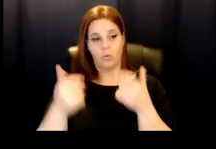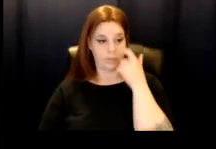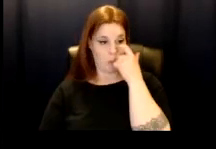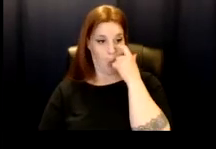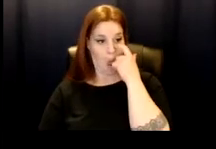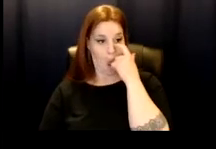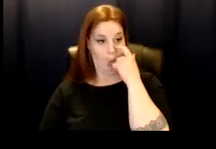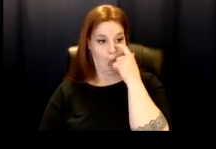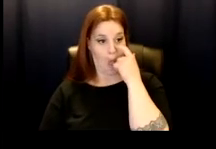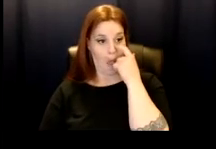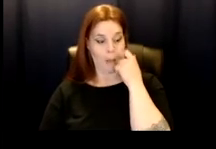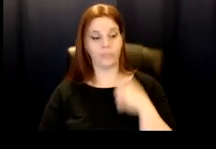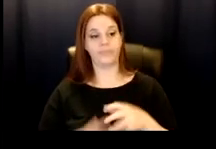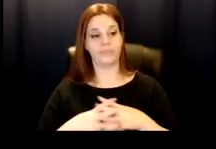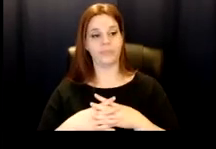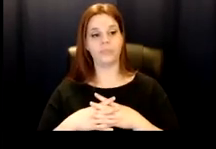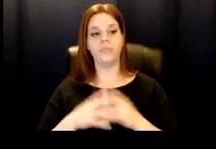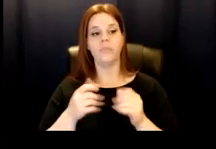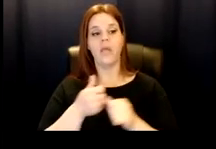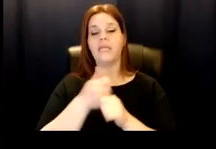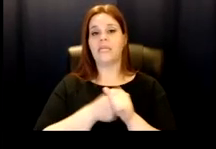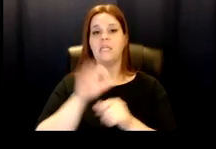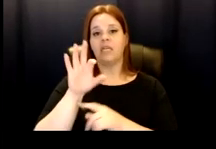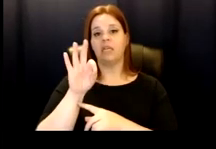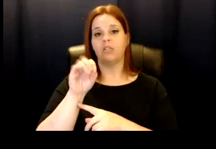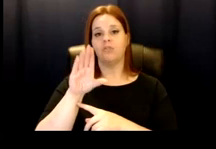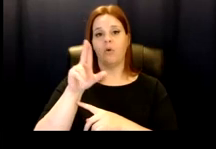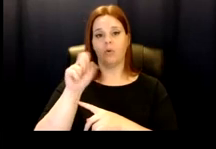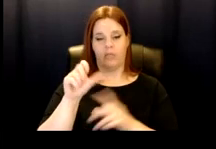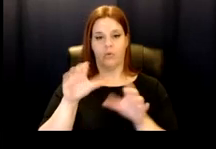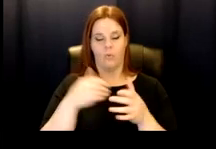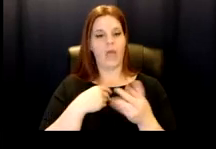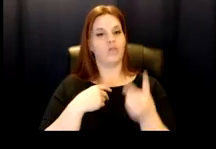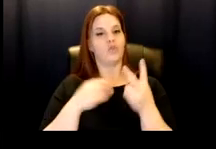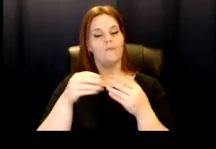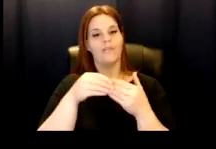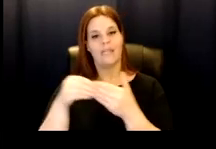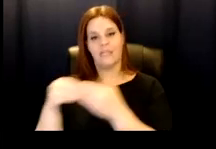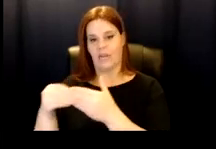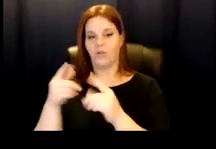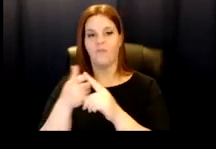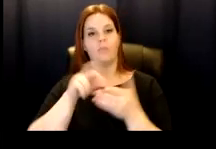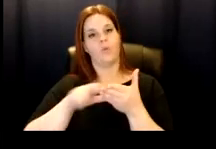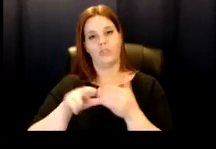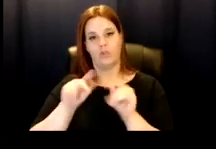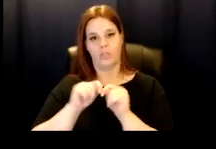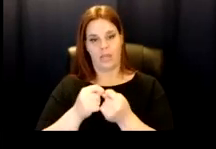Each focus group had two facilitators from the research team, consisting of myself, Ann